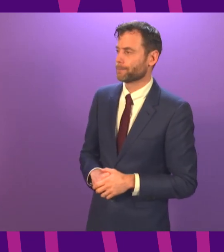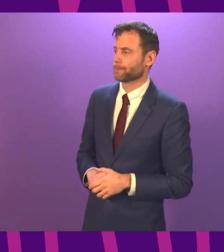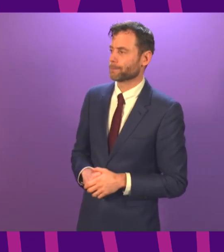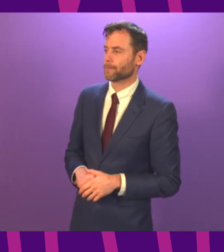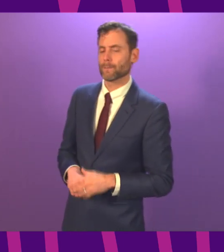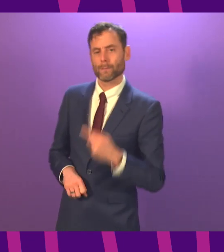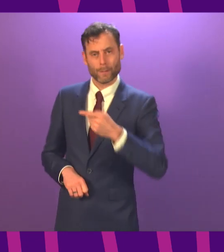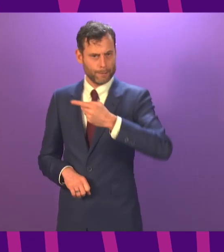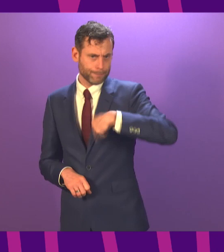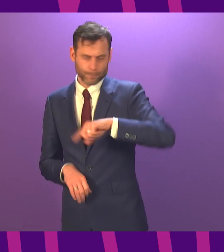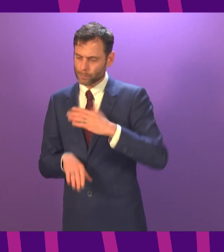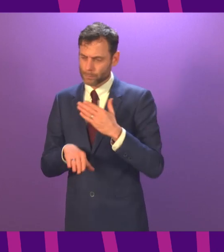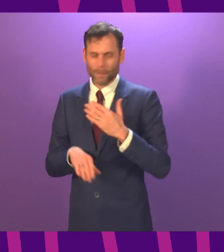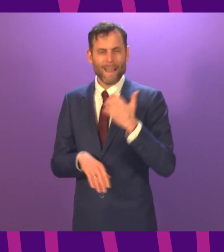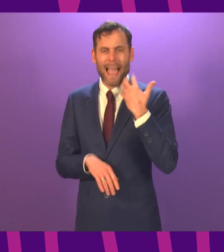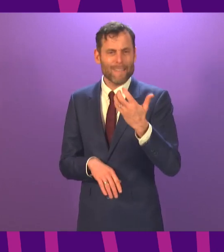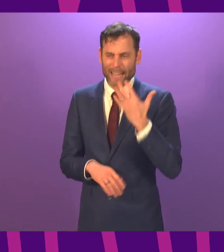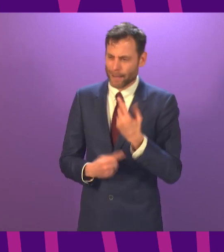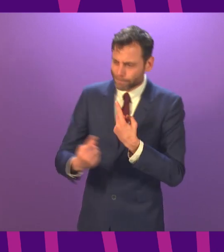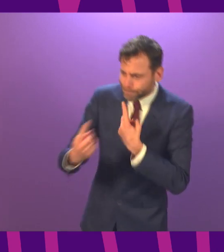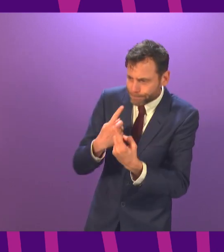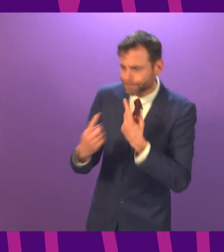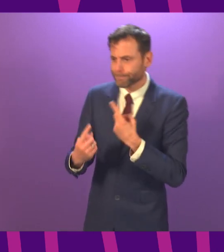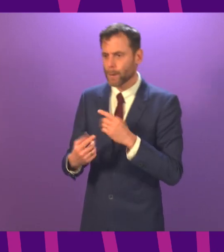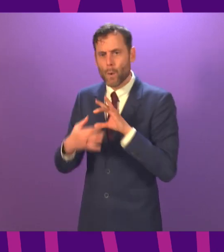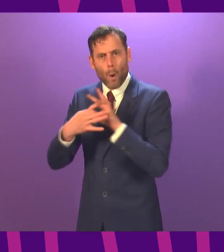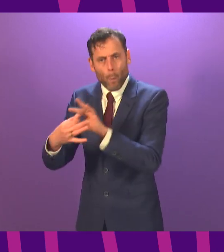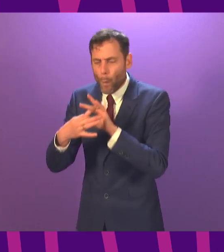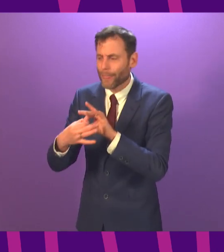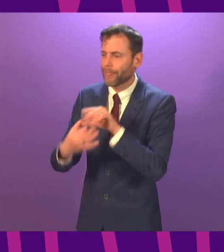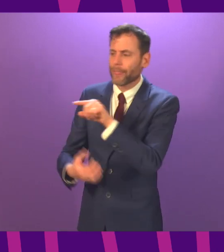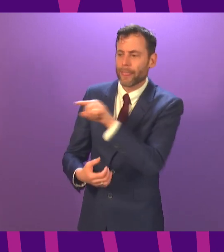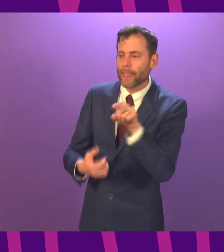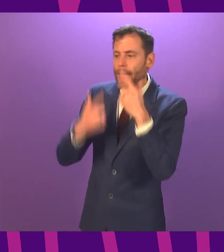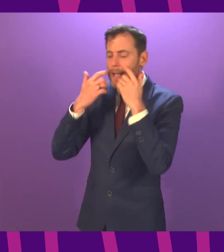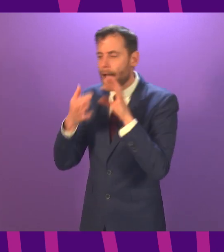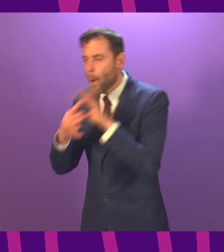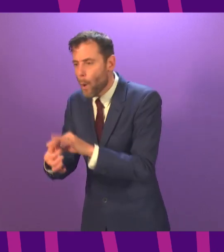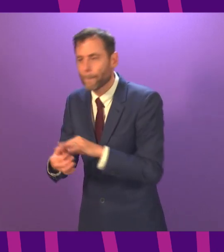front line and those who are working so hard in our care homes to keep their residents